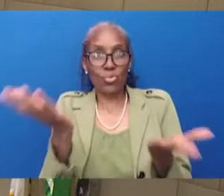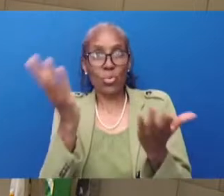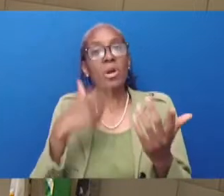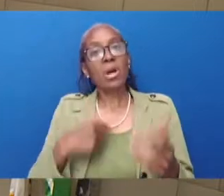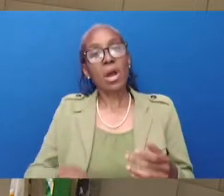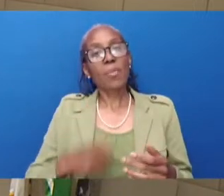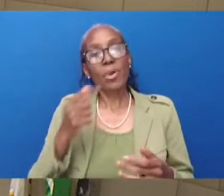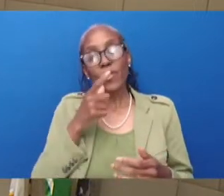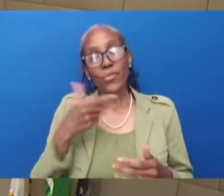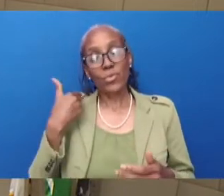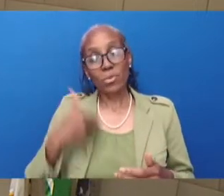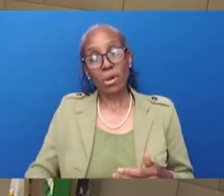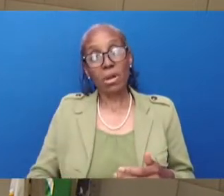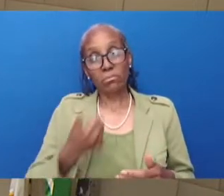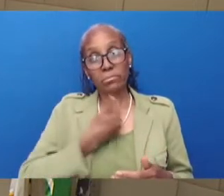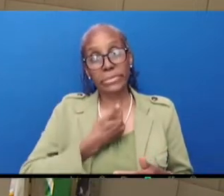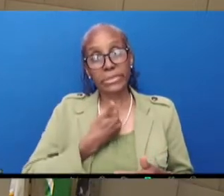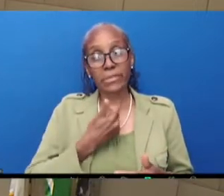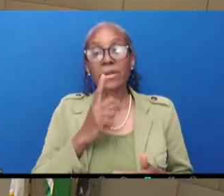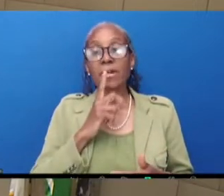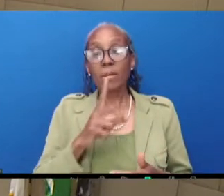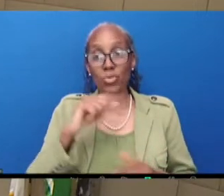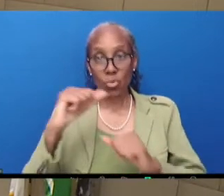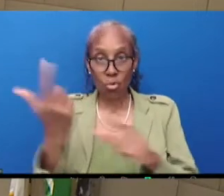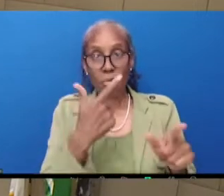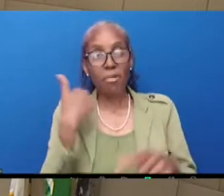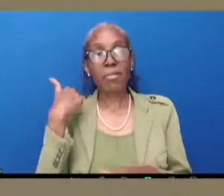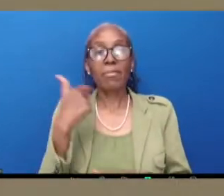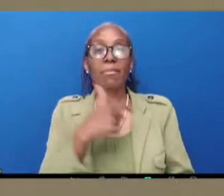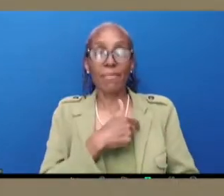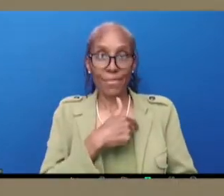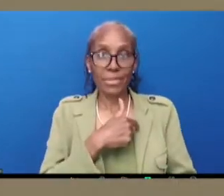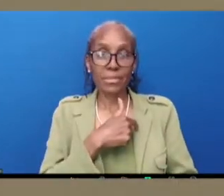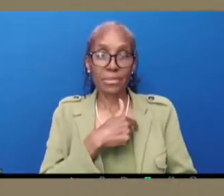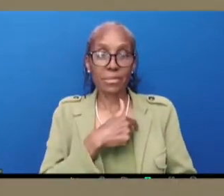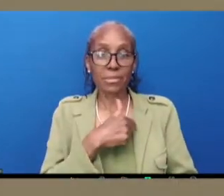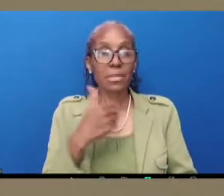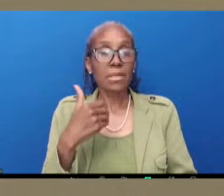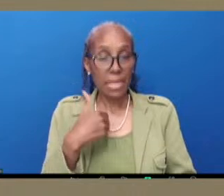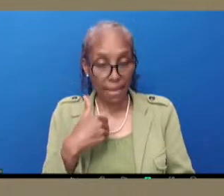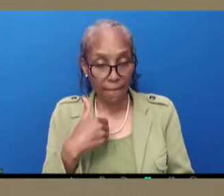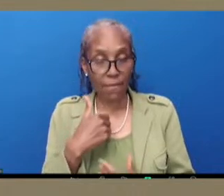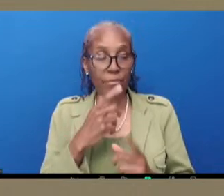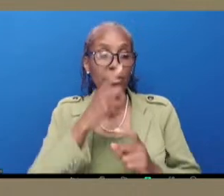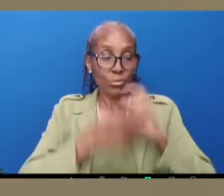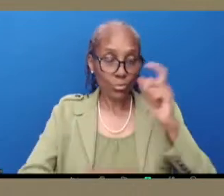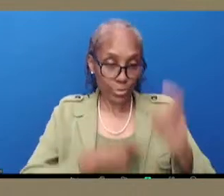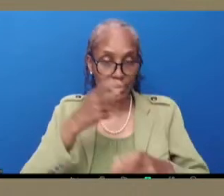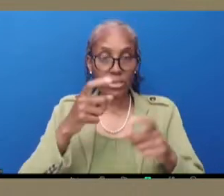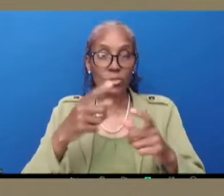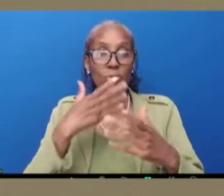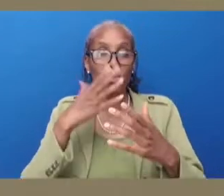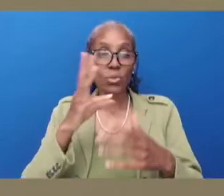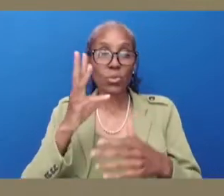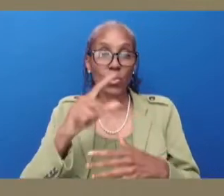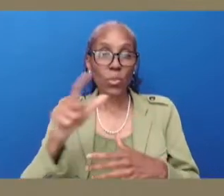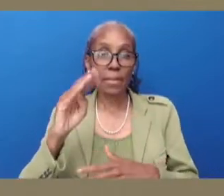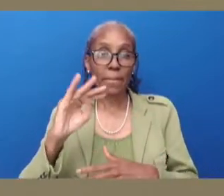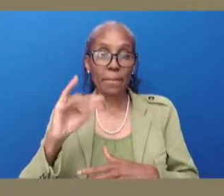ANYTHING, JUST LIKE YOU'RE PROUD OF WHO YOU ARE.